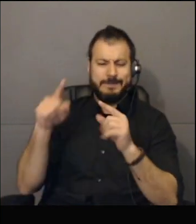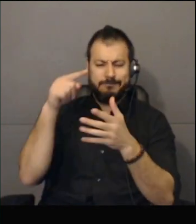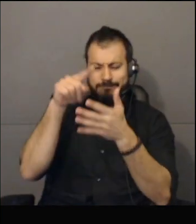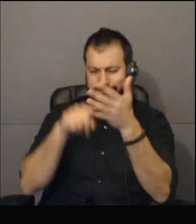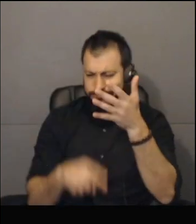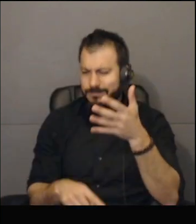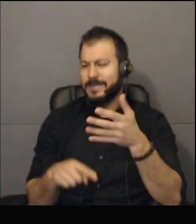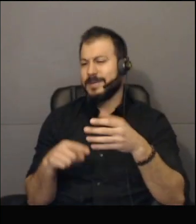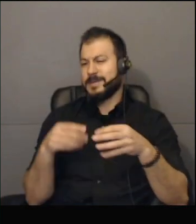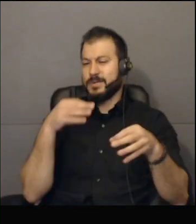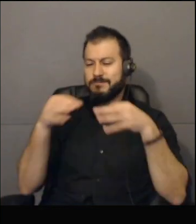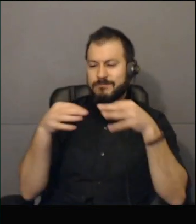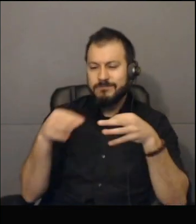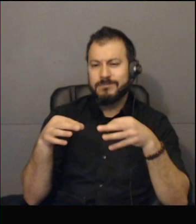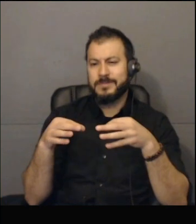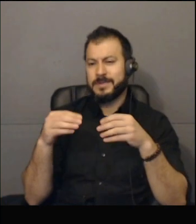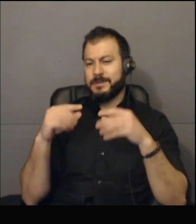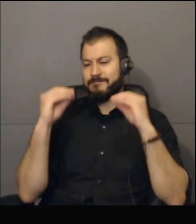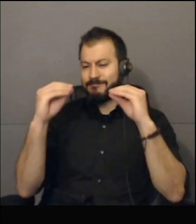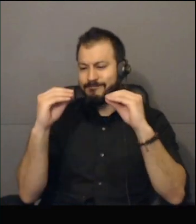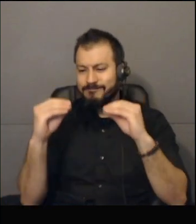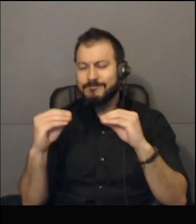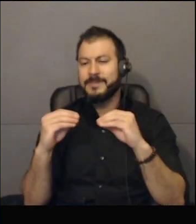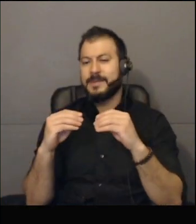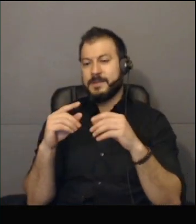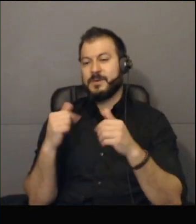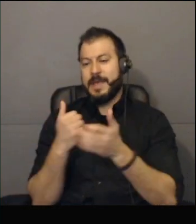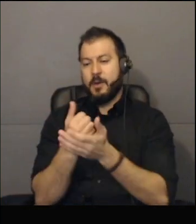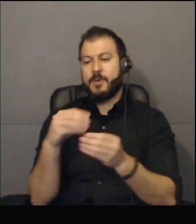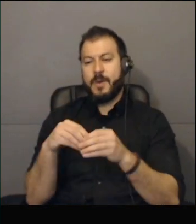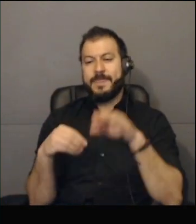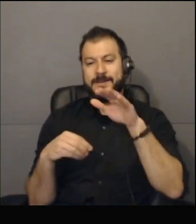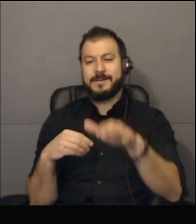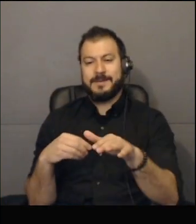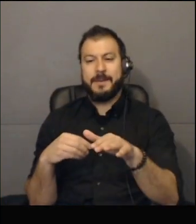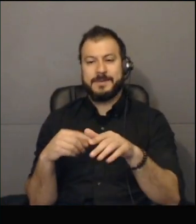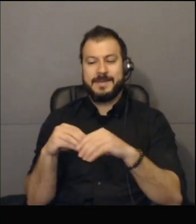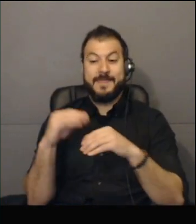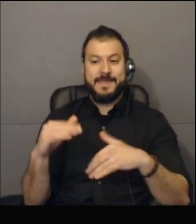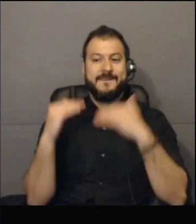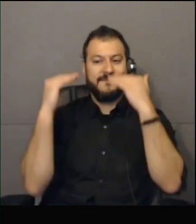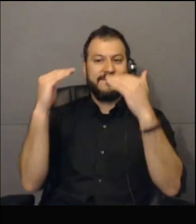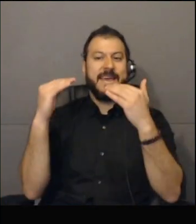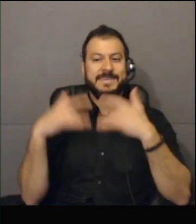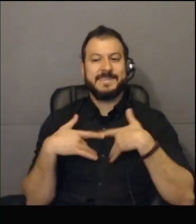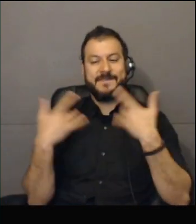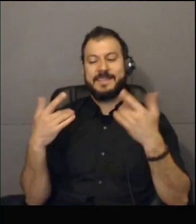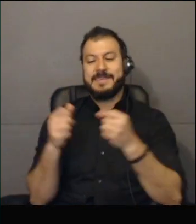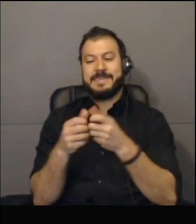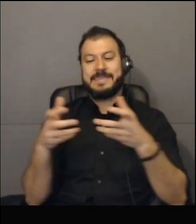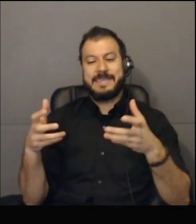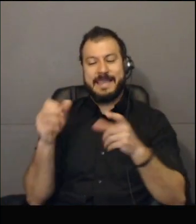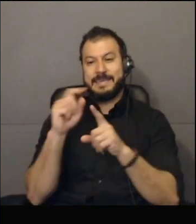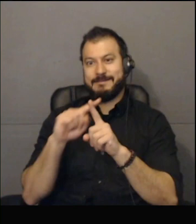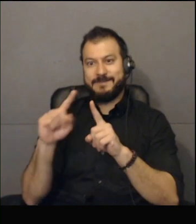and tutorials to assist with the steps illustrated in the advance event triggered scaling scenarios.